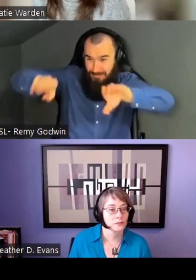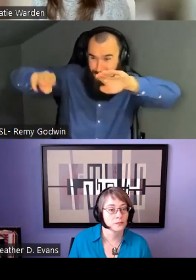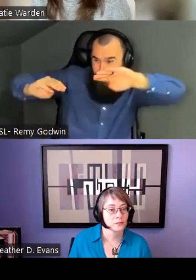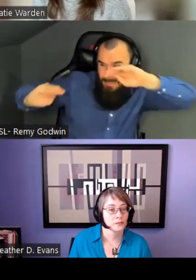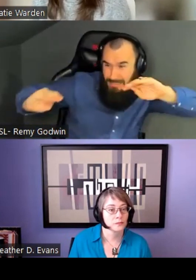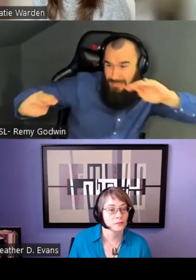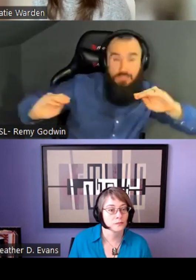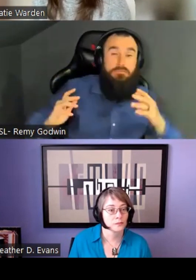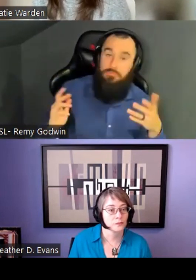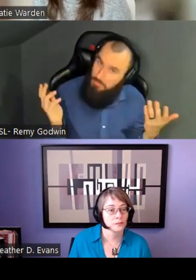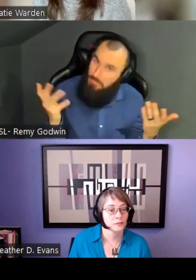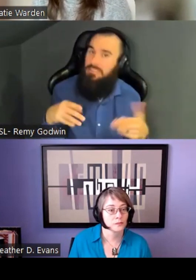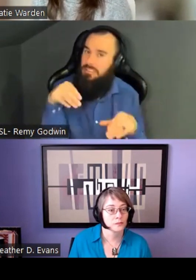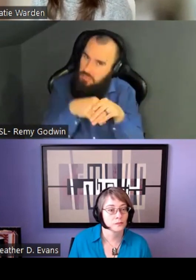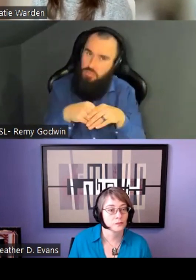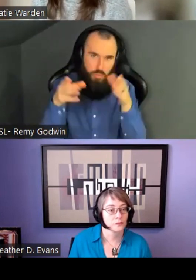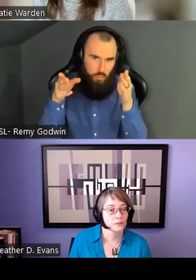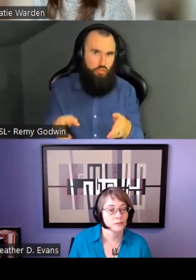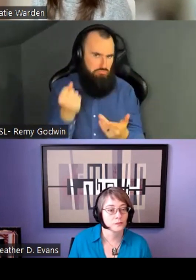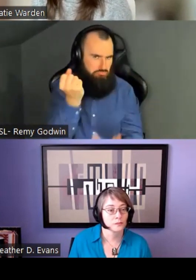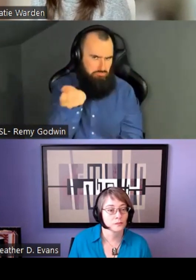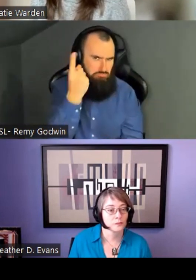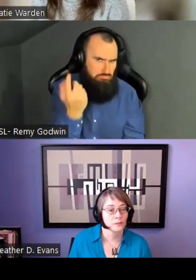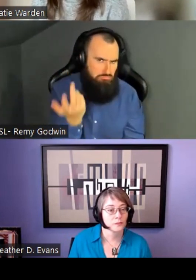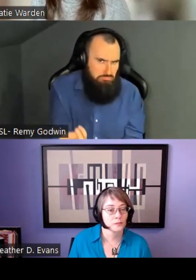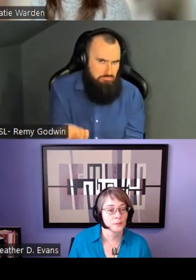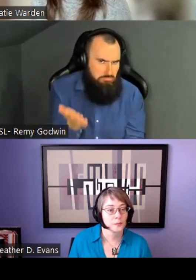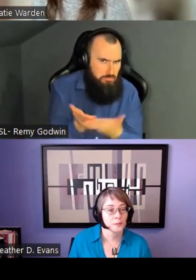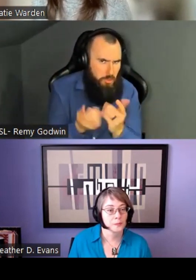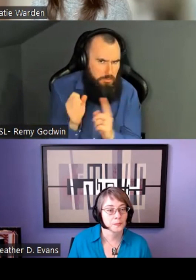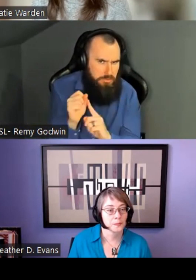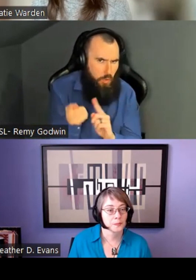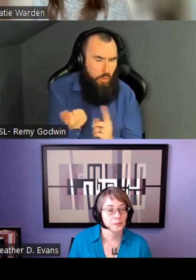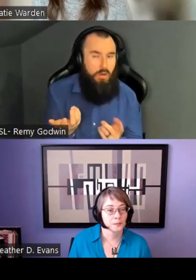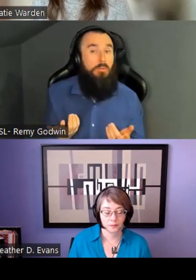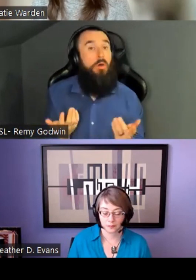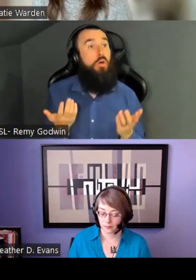do need to be in person. But in general, thinking through,